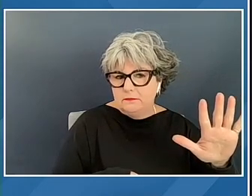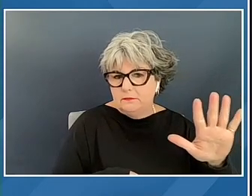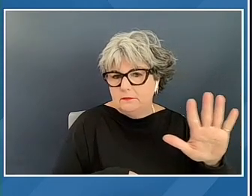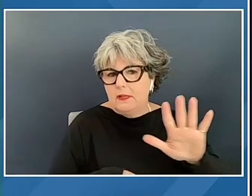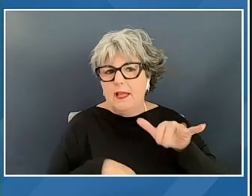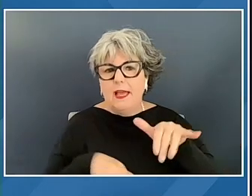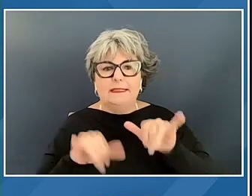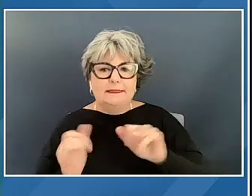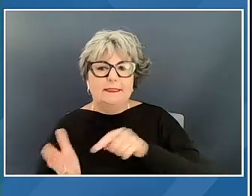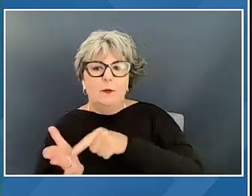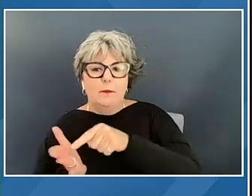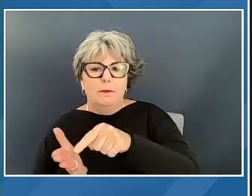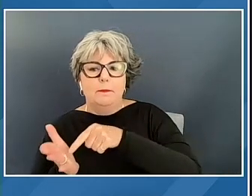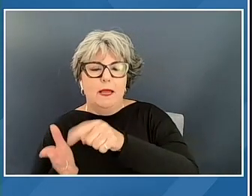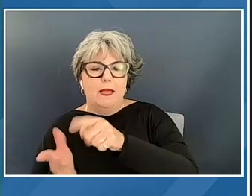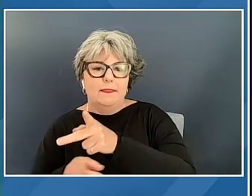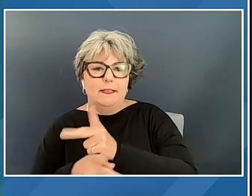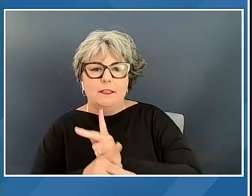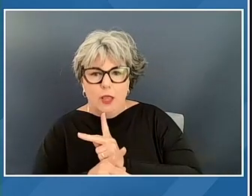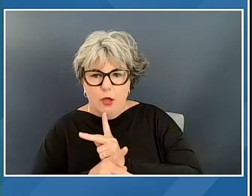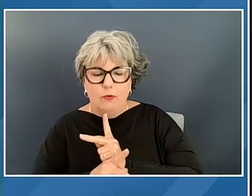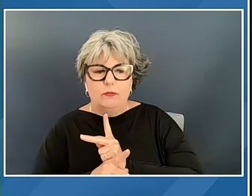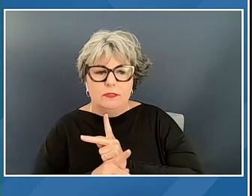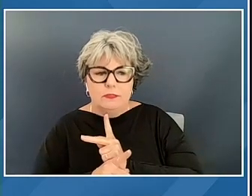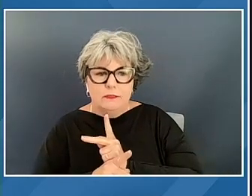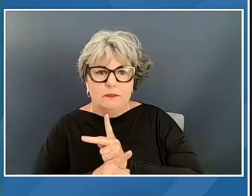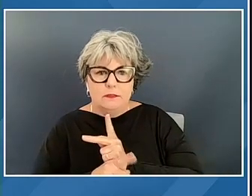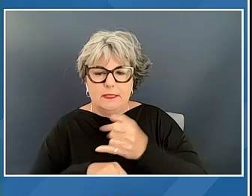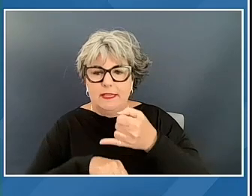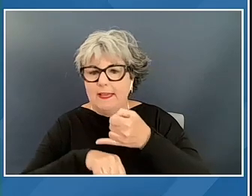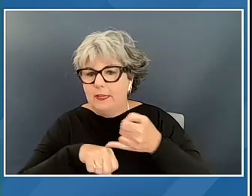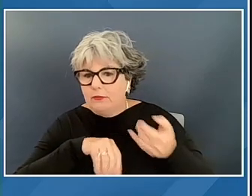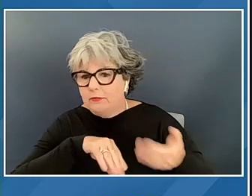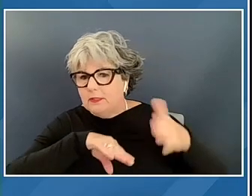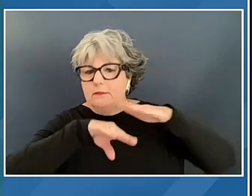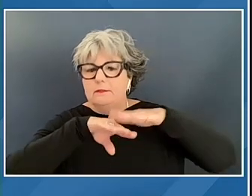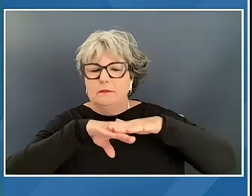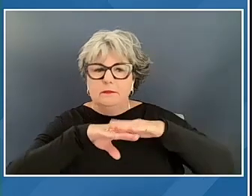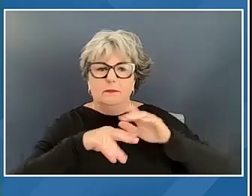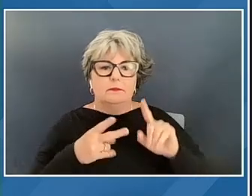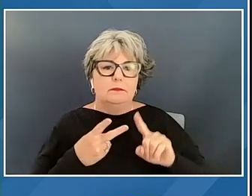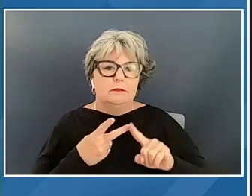these loans which have- interest has been capitalized, you know, I've become ill.